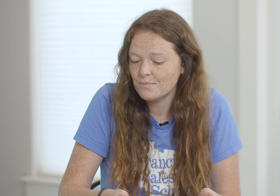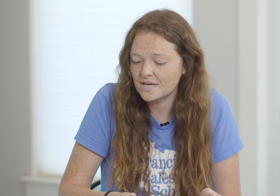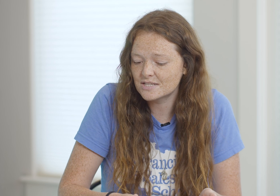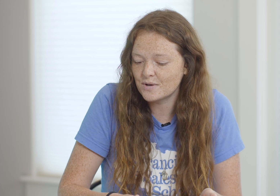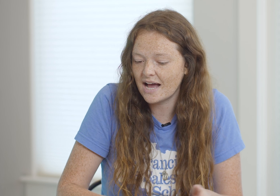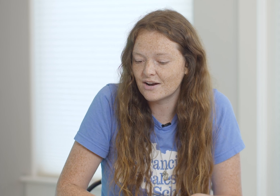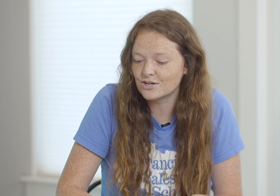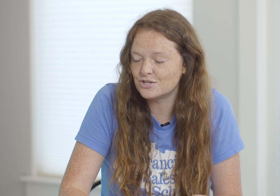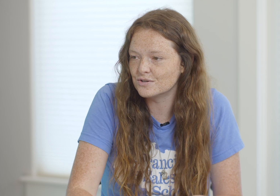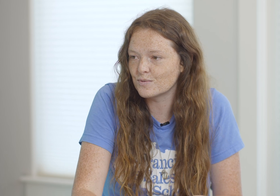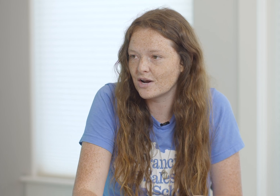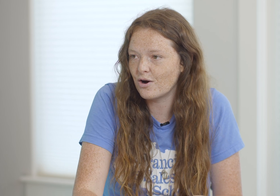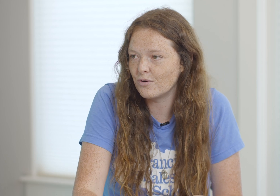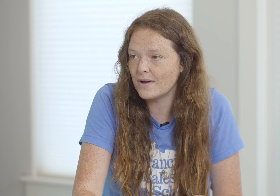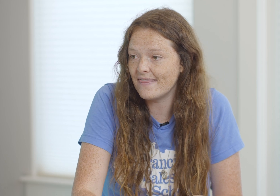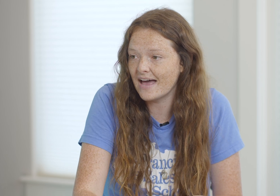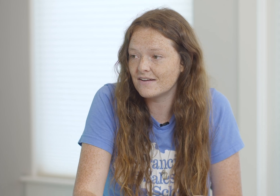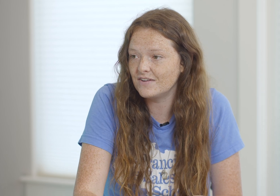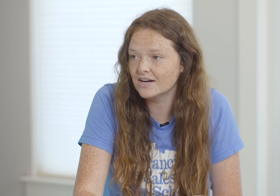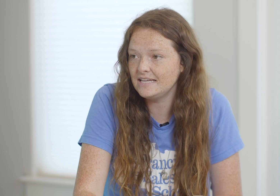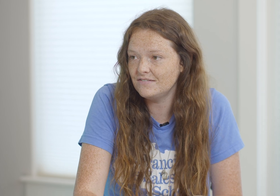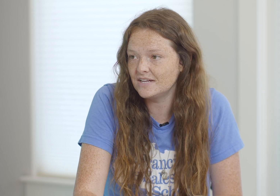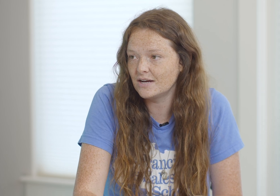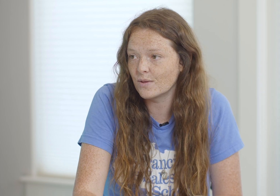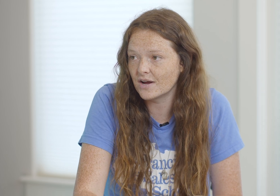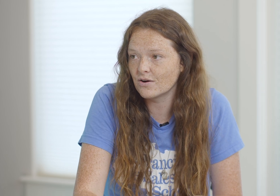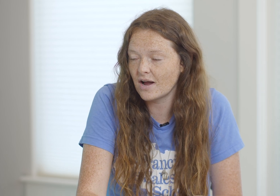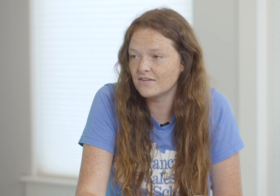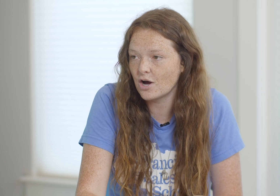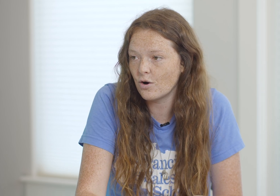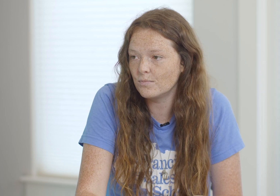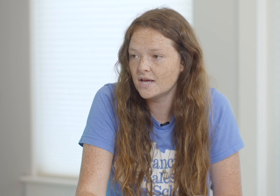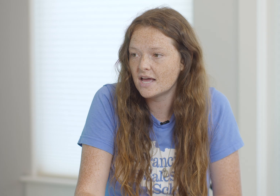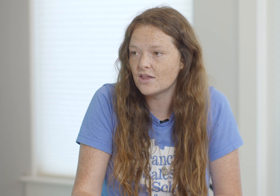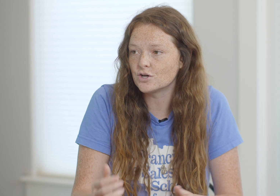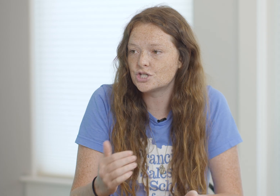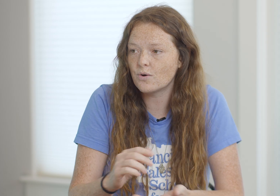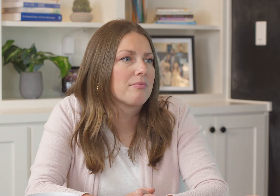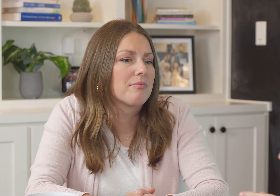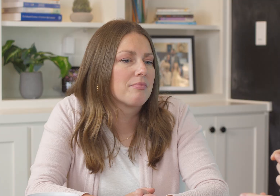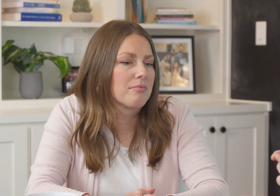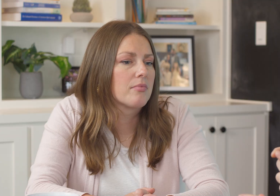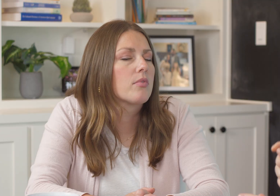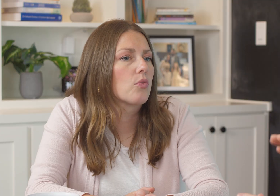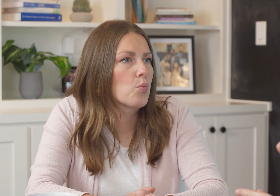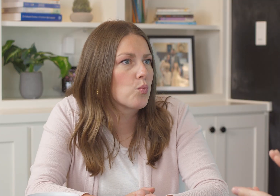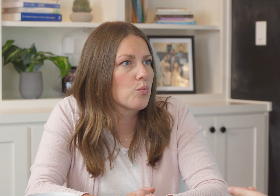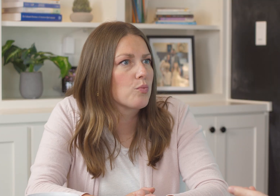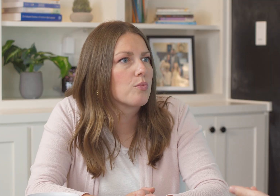because we had our students went home, and that very evening when they're arriving home, they're showing their parents their books,